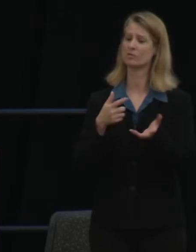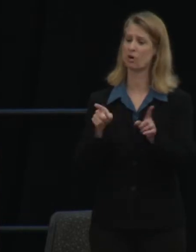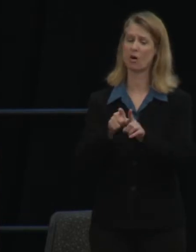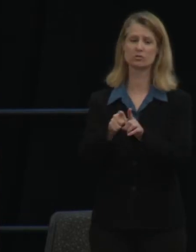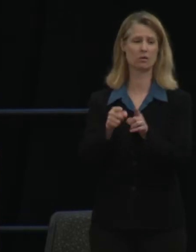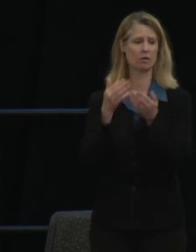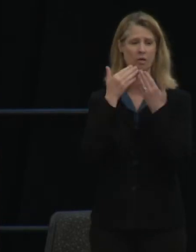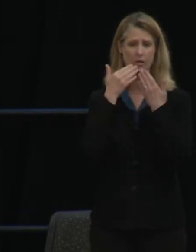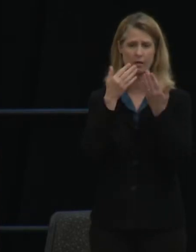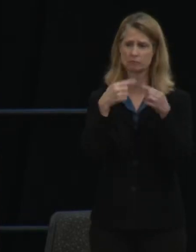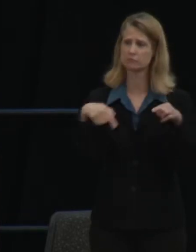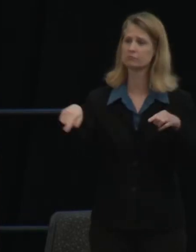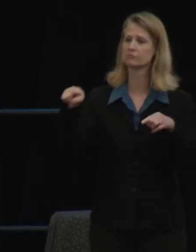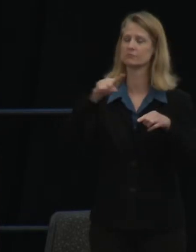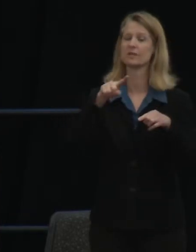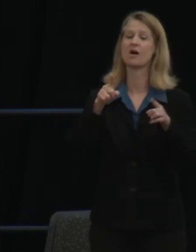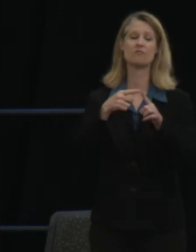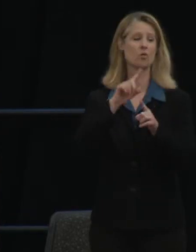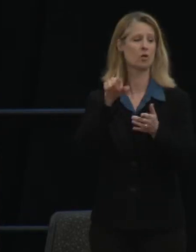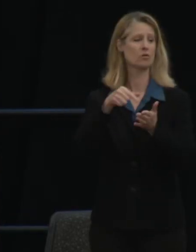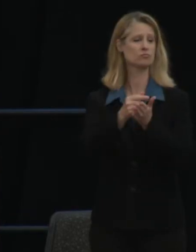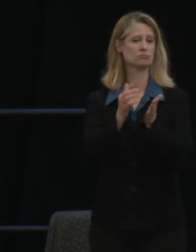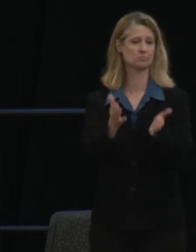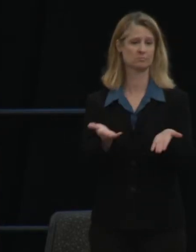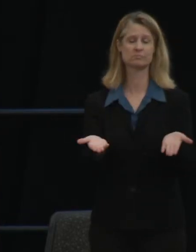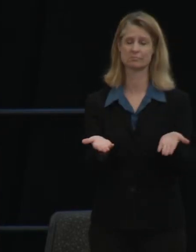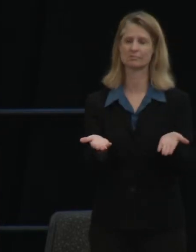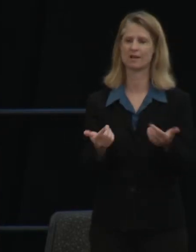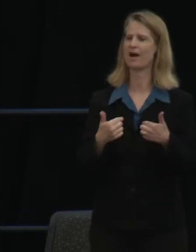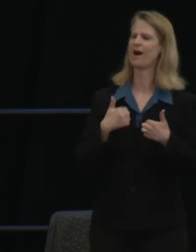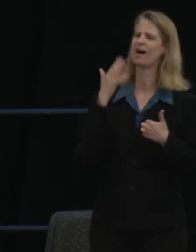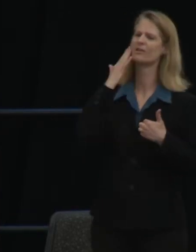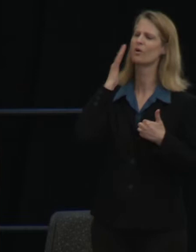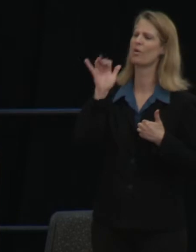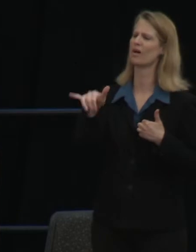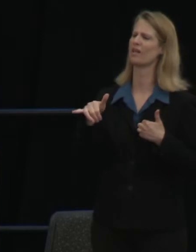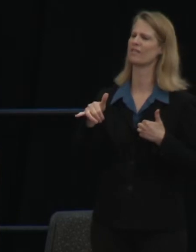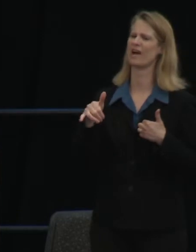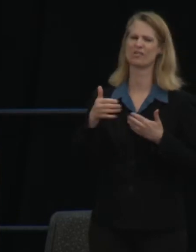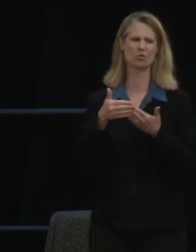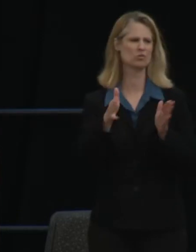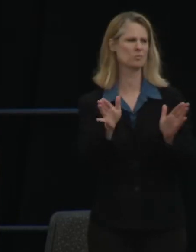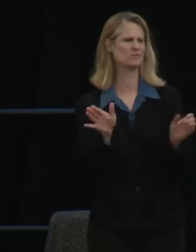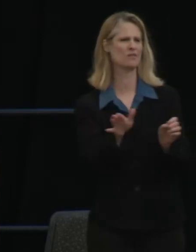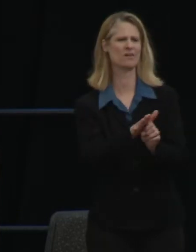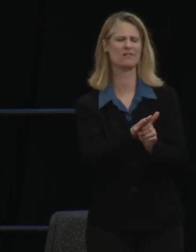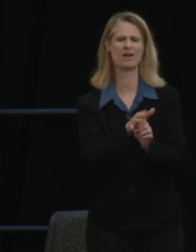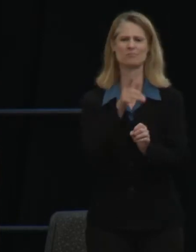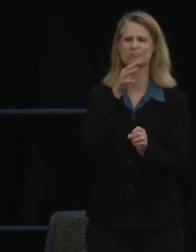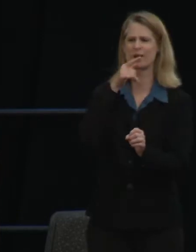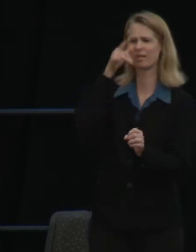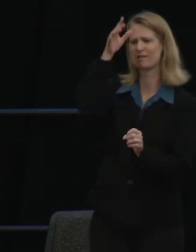to the family of our graduates. I know that the room is filled with mothers and fathers,